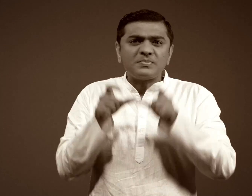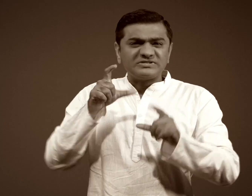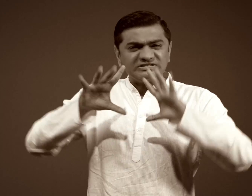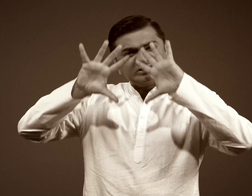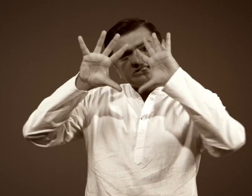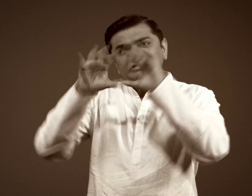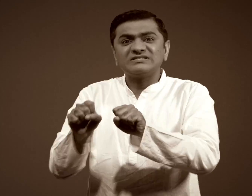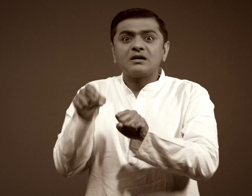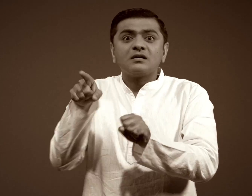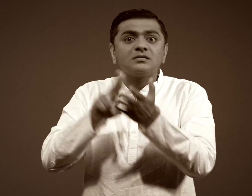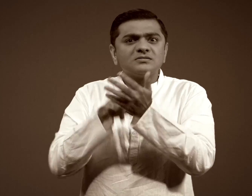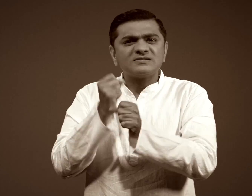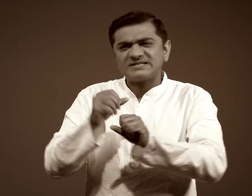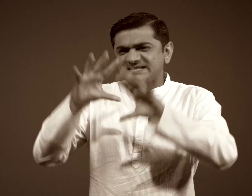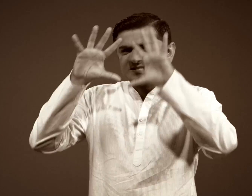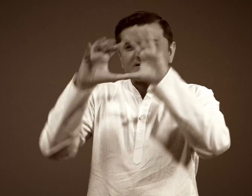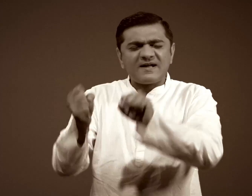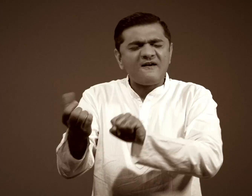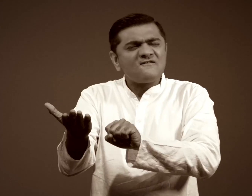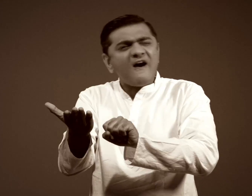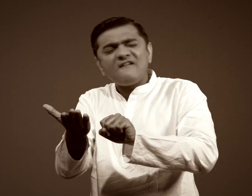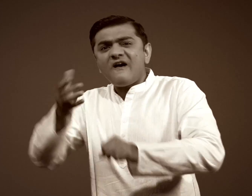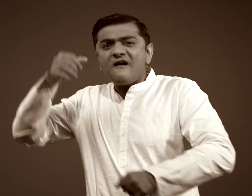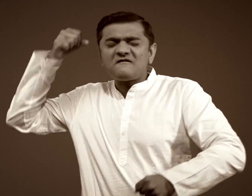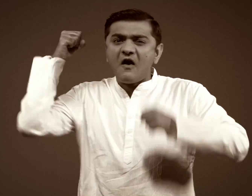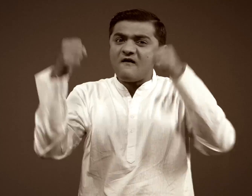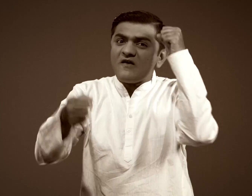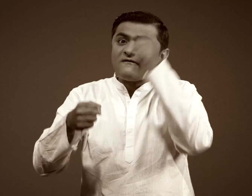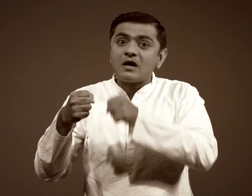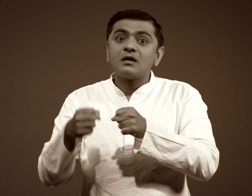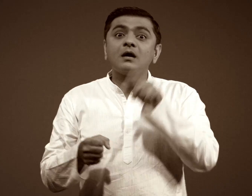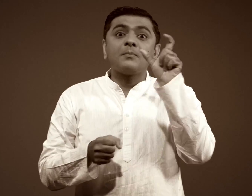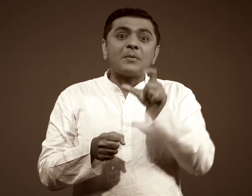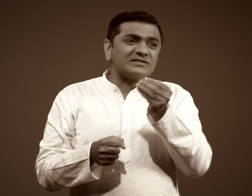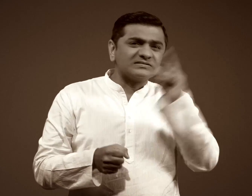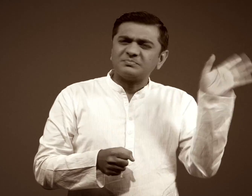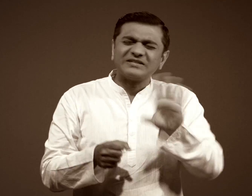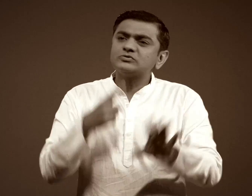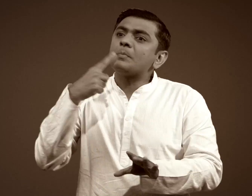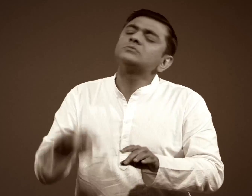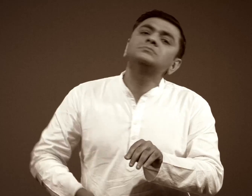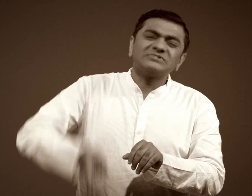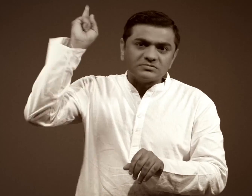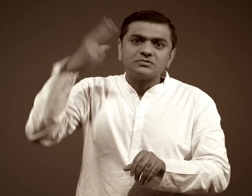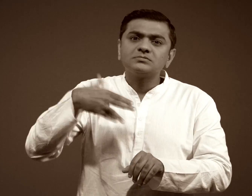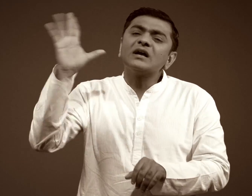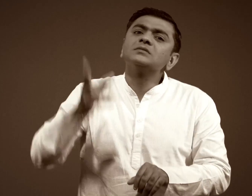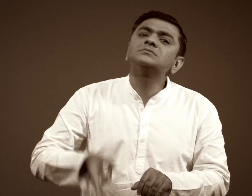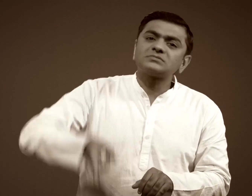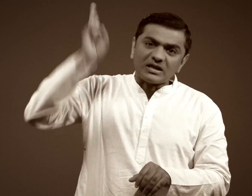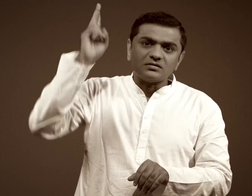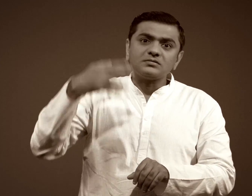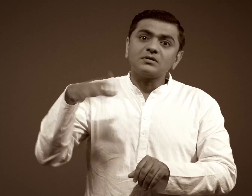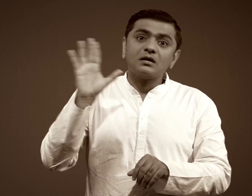Crowd caught hold of Godse and lynched him some even cried out, ‘Kill him, kill him!’